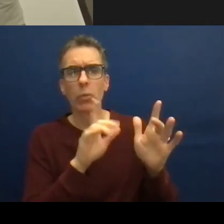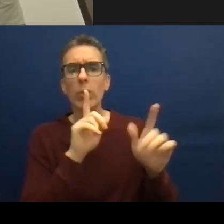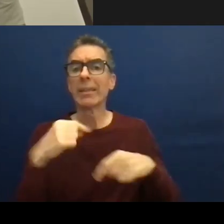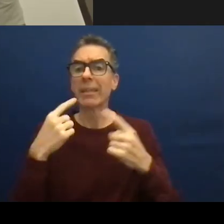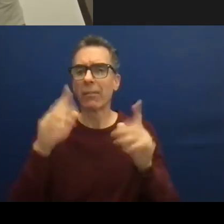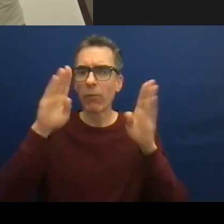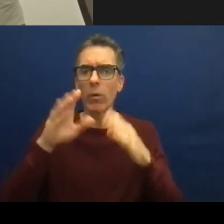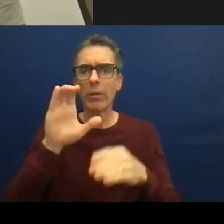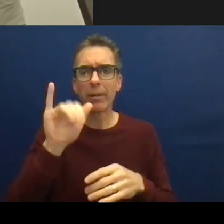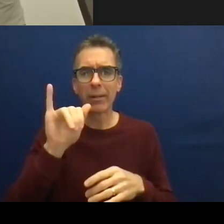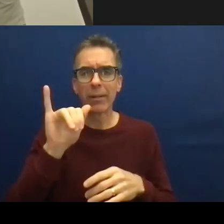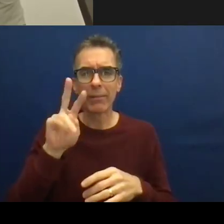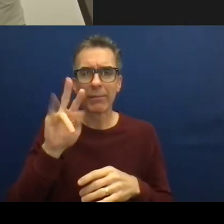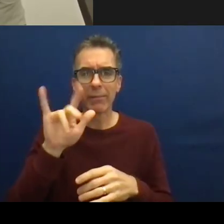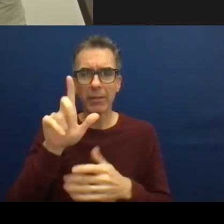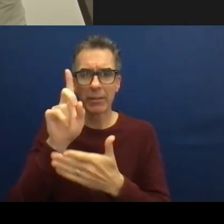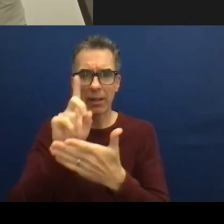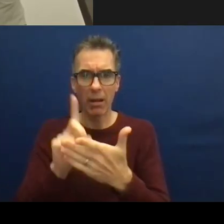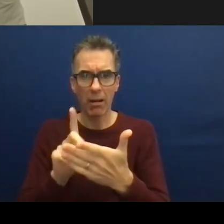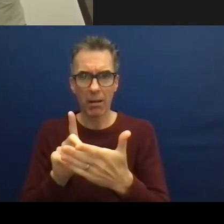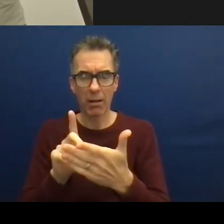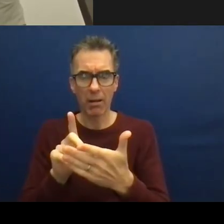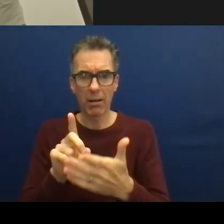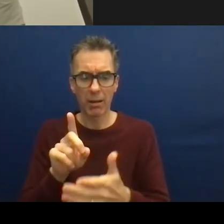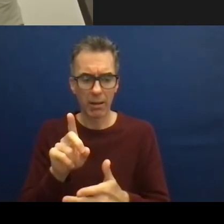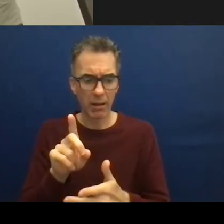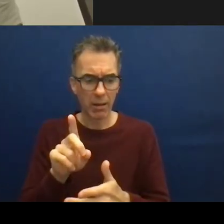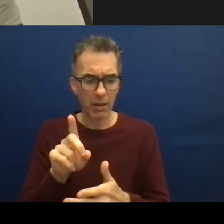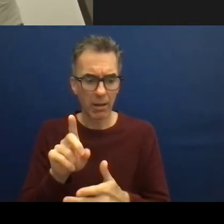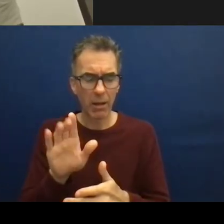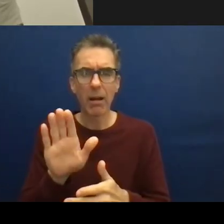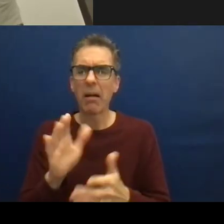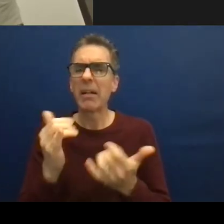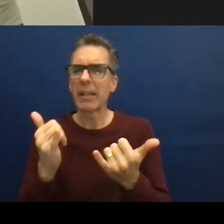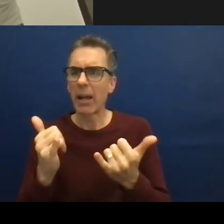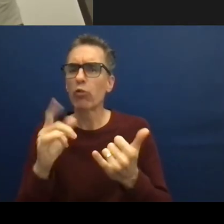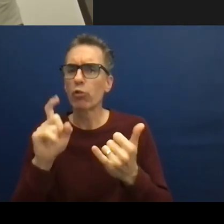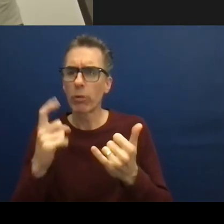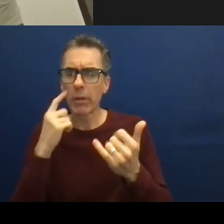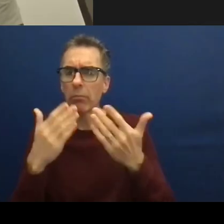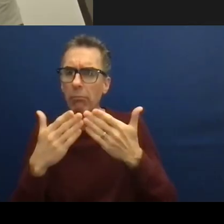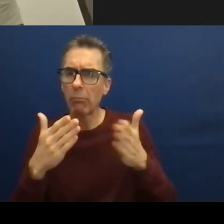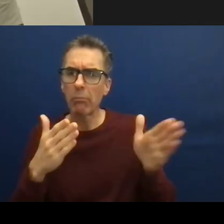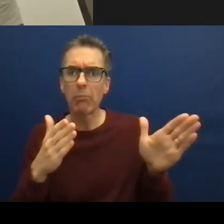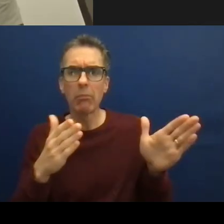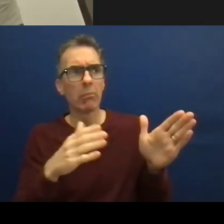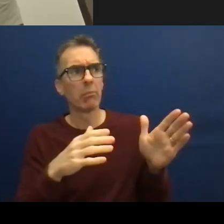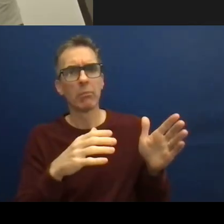and so I think now is the time to start thinking in more detail about those types of multimodal connections.